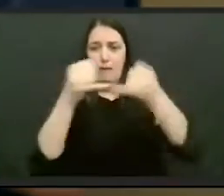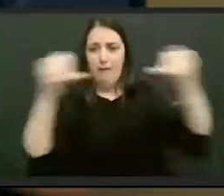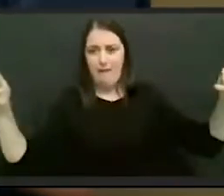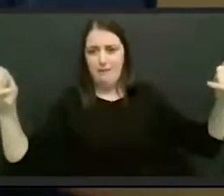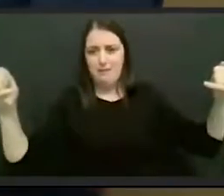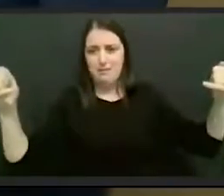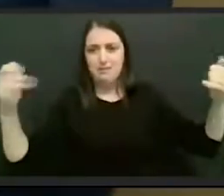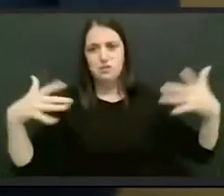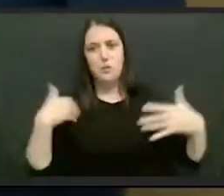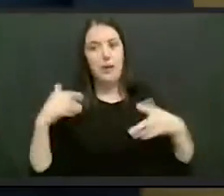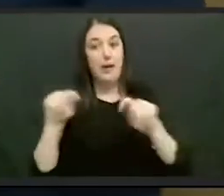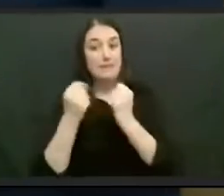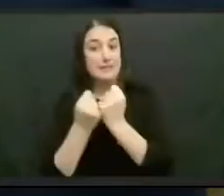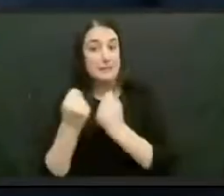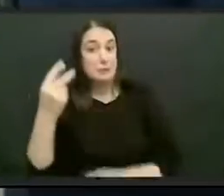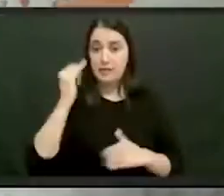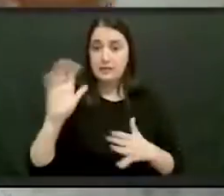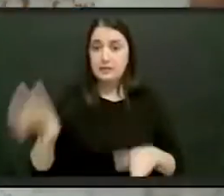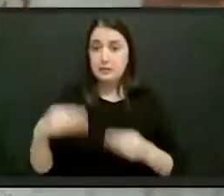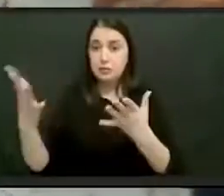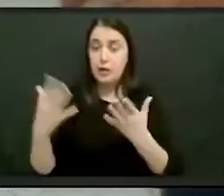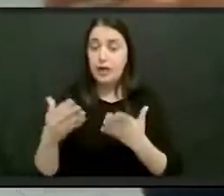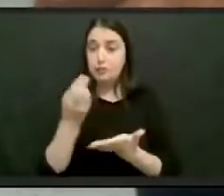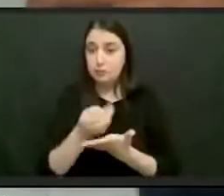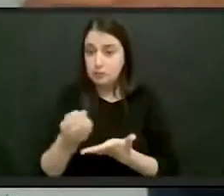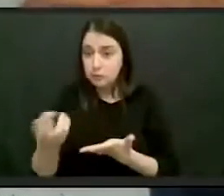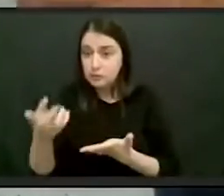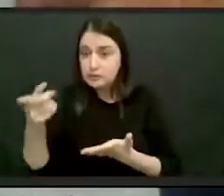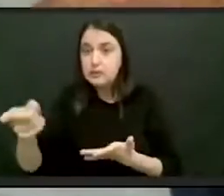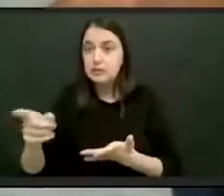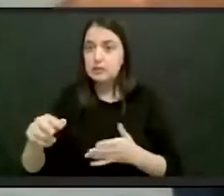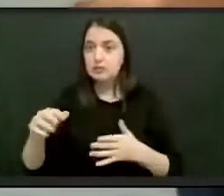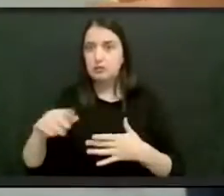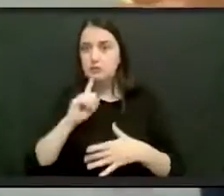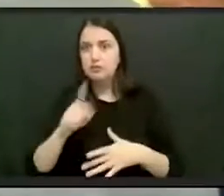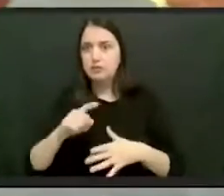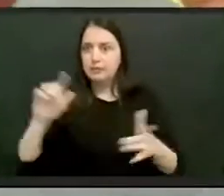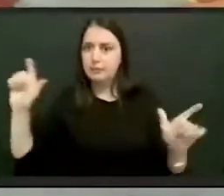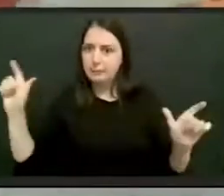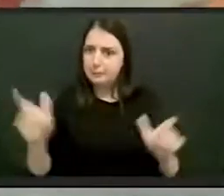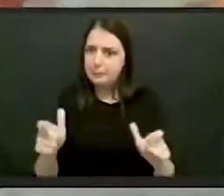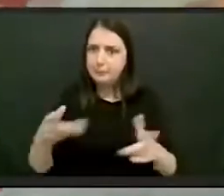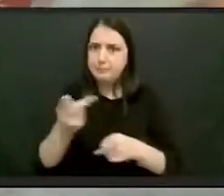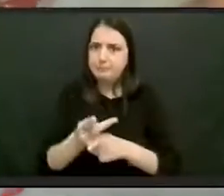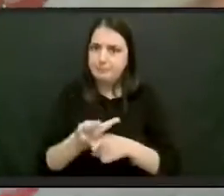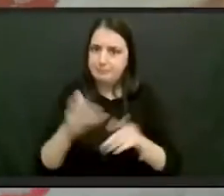the North, Team 1 on the South down here. So, again, as you move all the way down here into the Ash Mountain area.